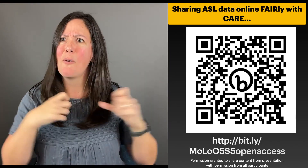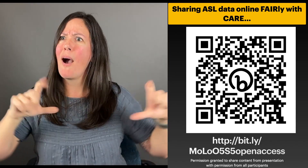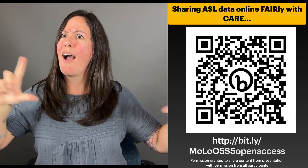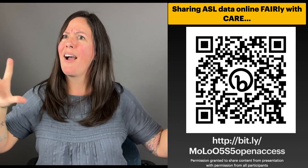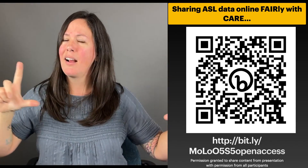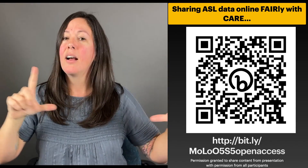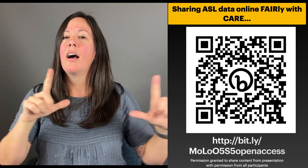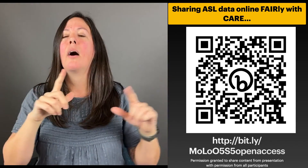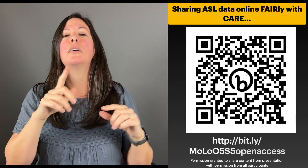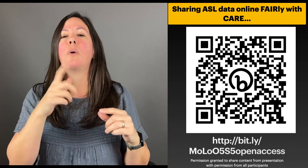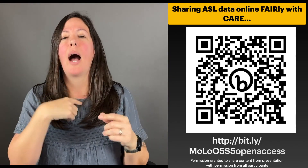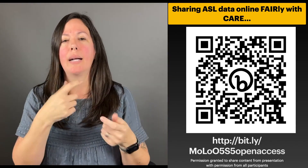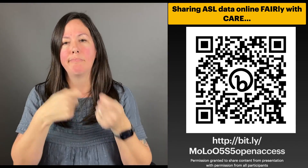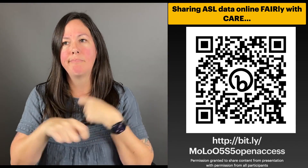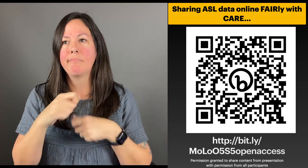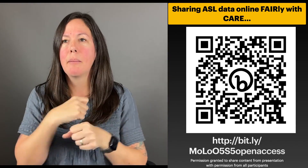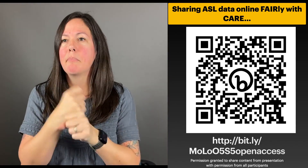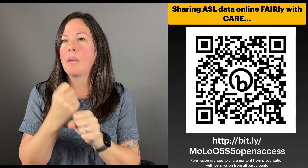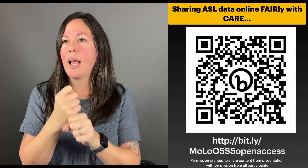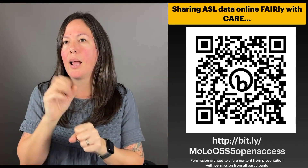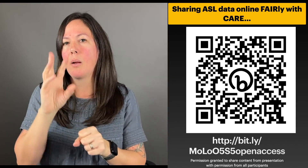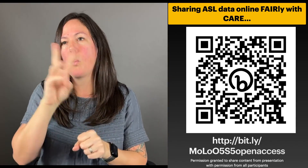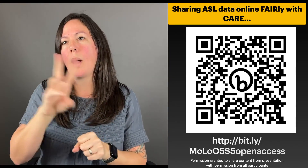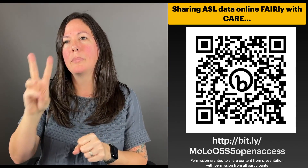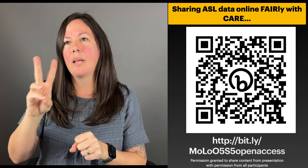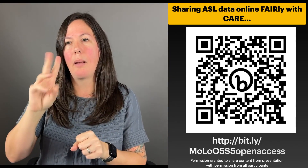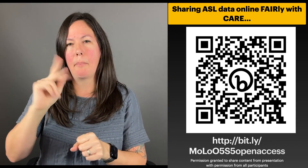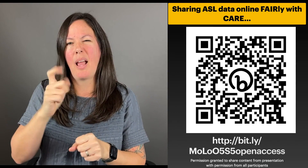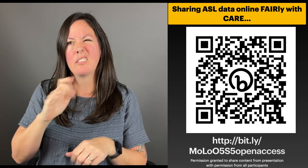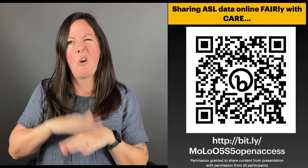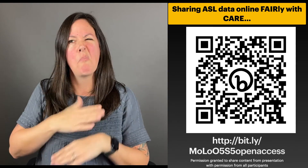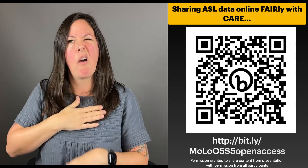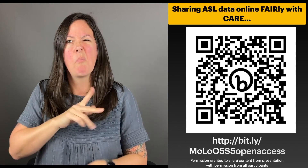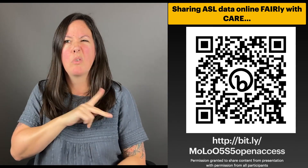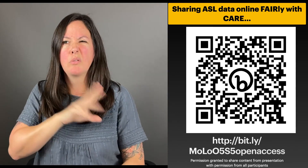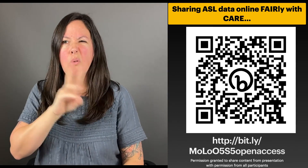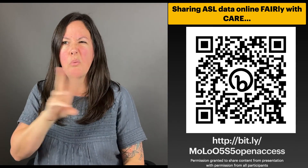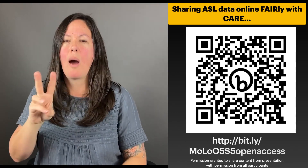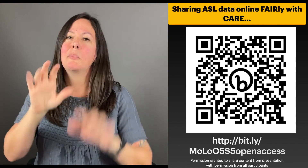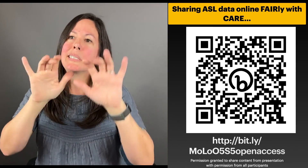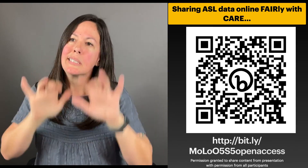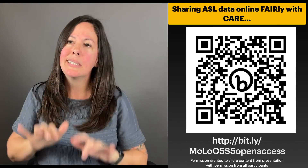I really do like sharing slide notes that I can share with my audience members.